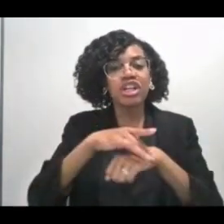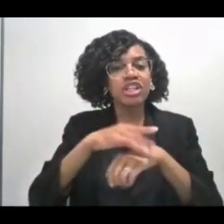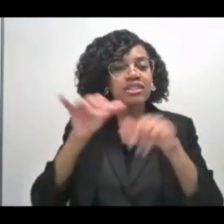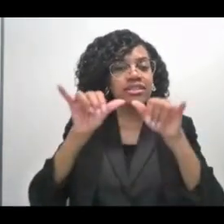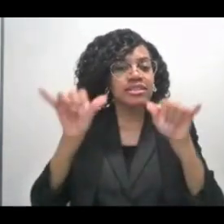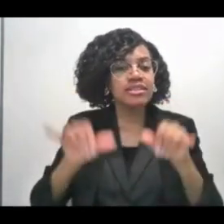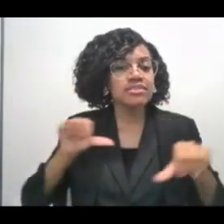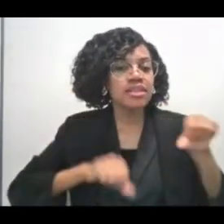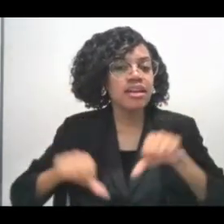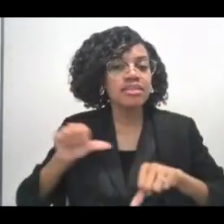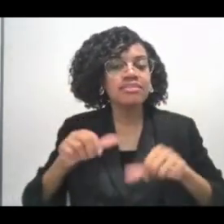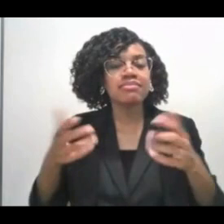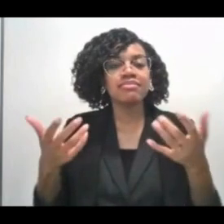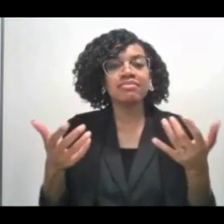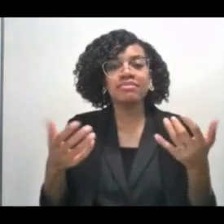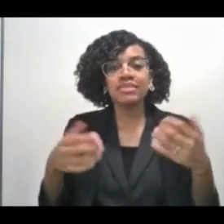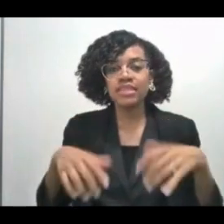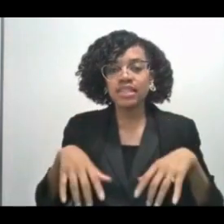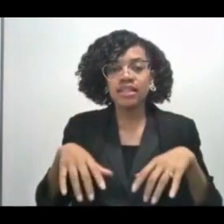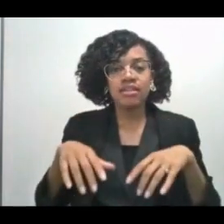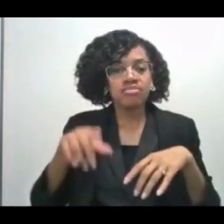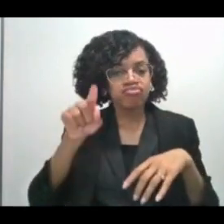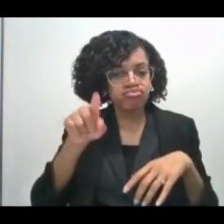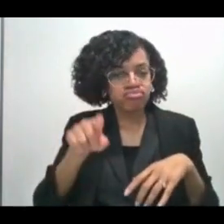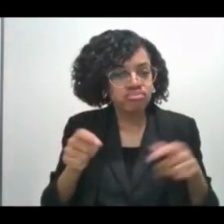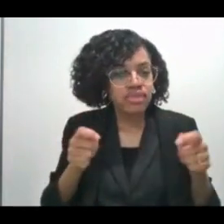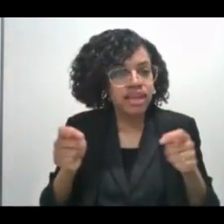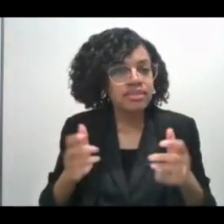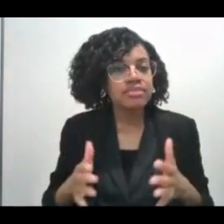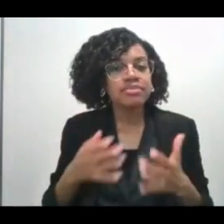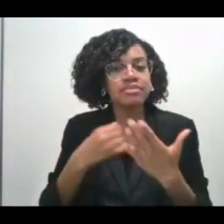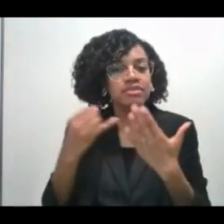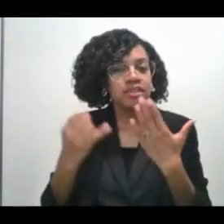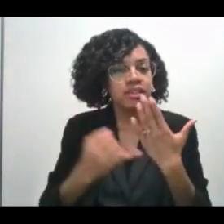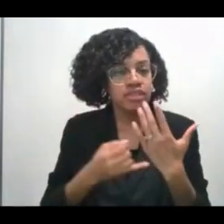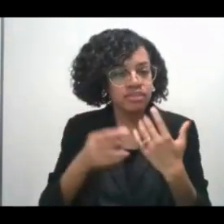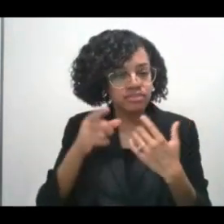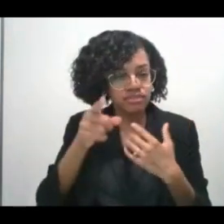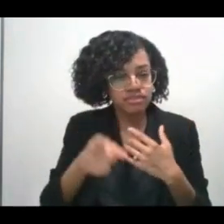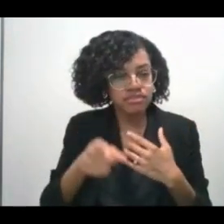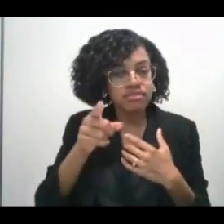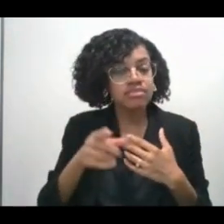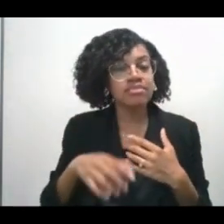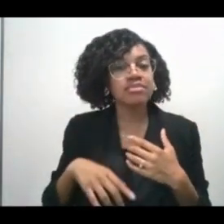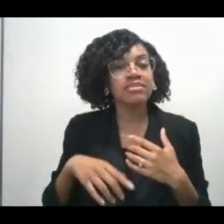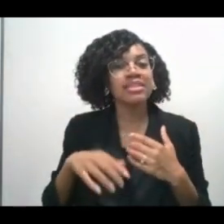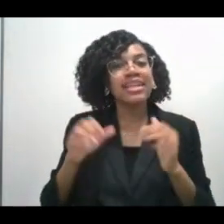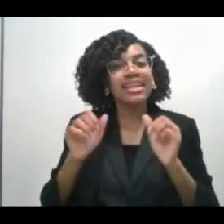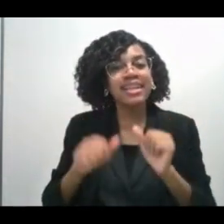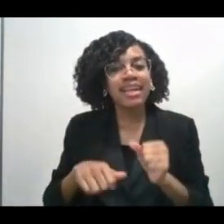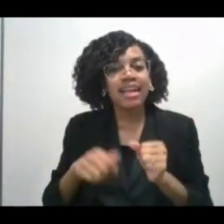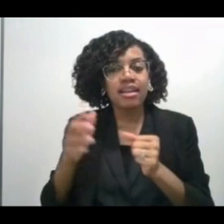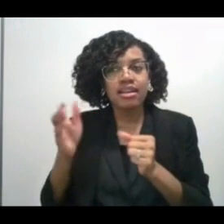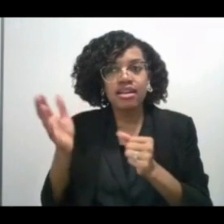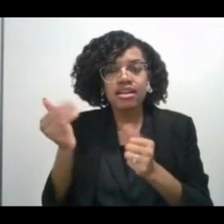Ned Gardiner: And bringing all of that together. Through management, project management, community engagement, and hazard